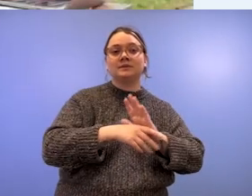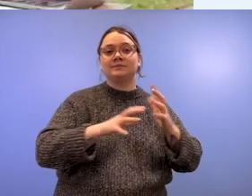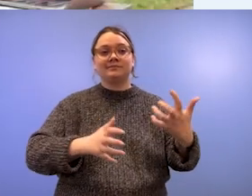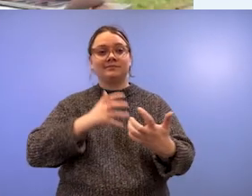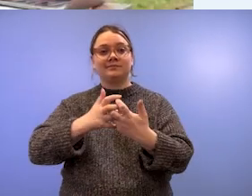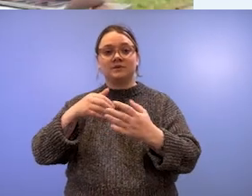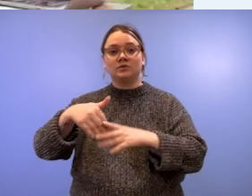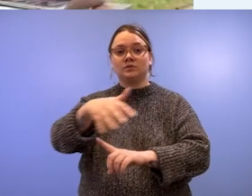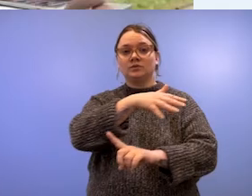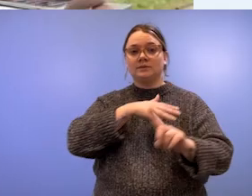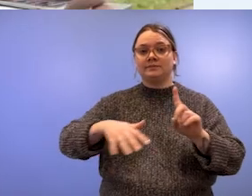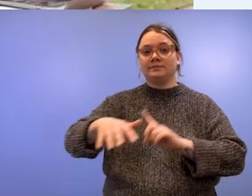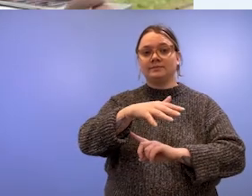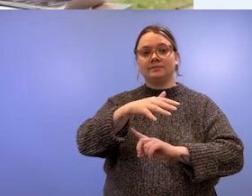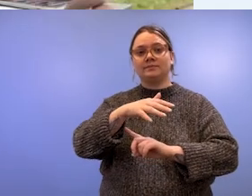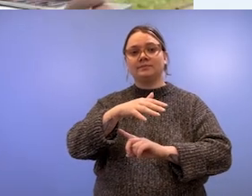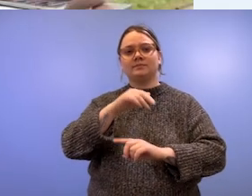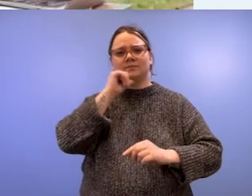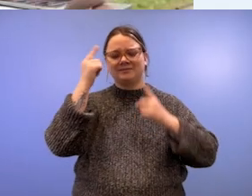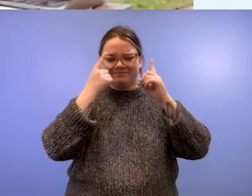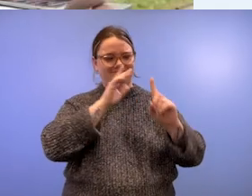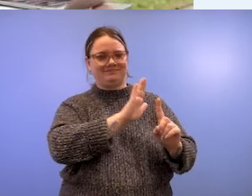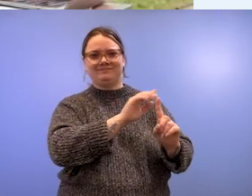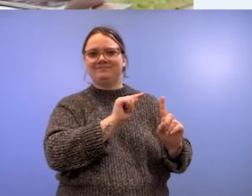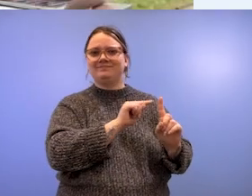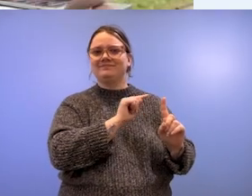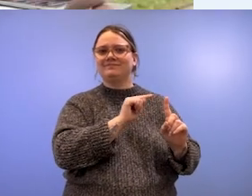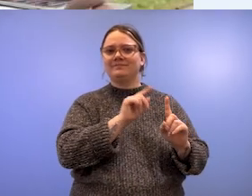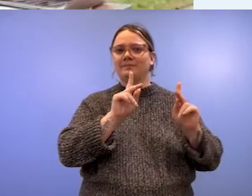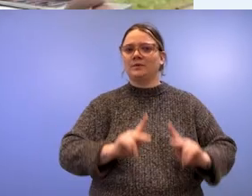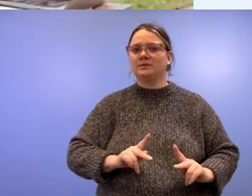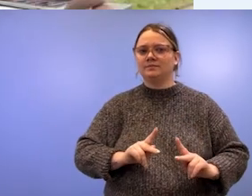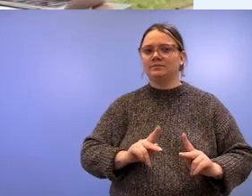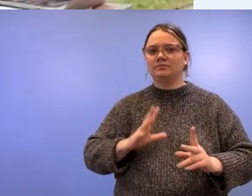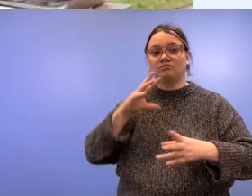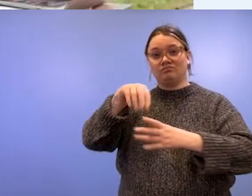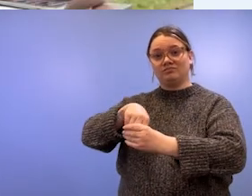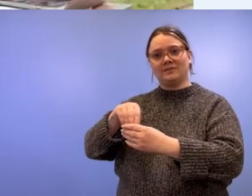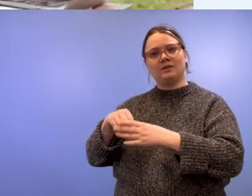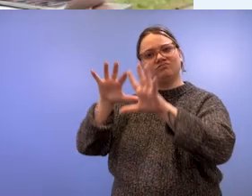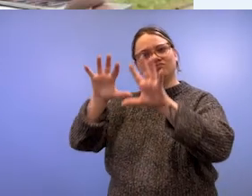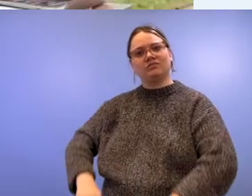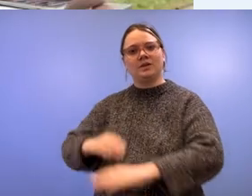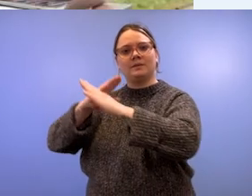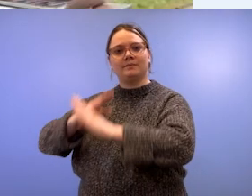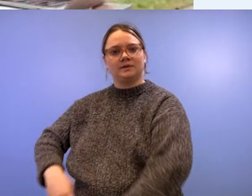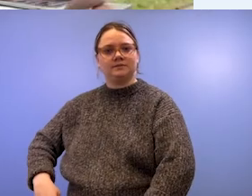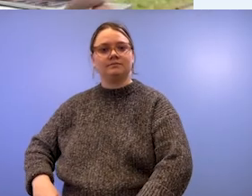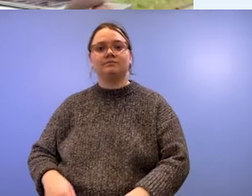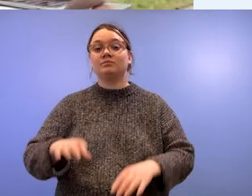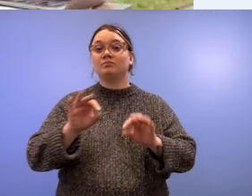with disabilities and access and inclusion. Can be created by removing barriers and this is important